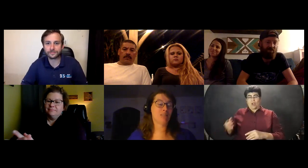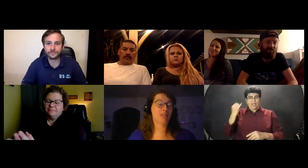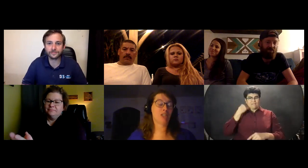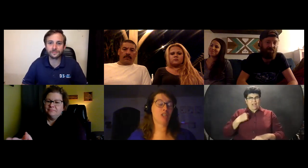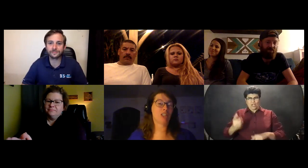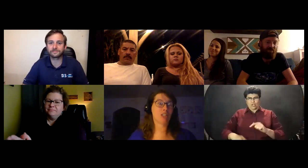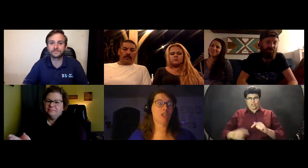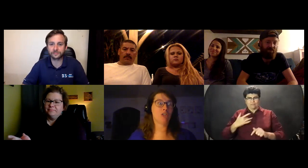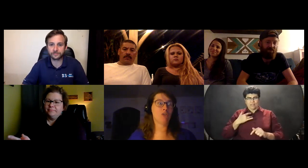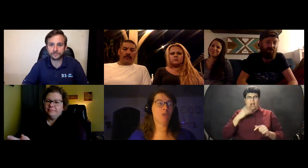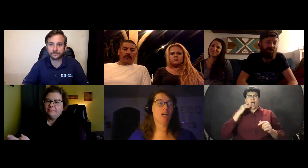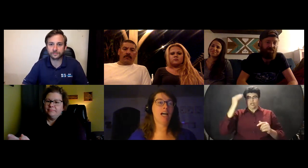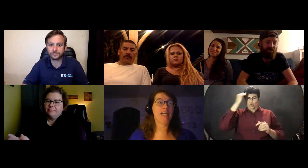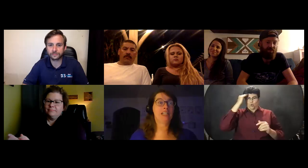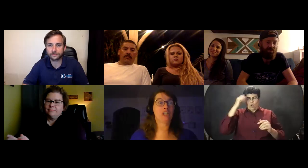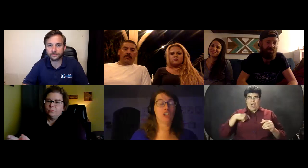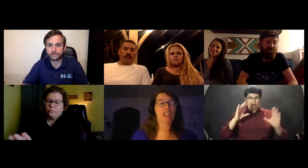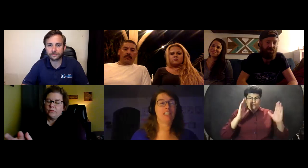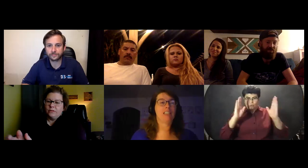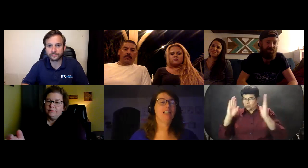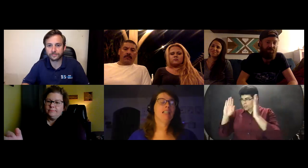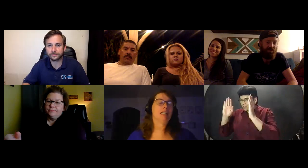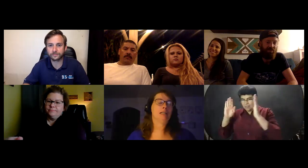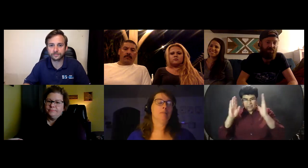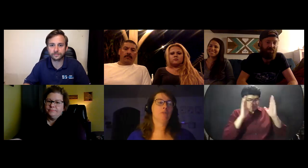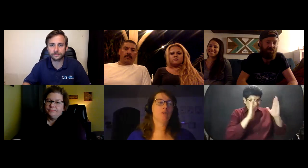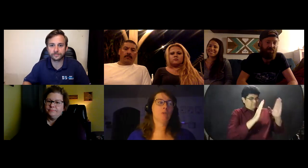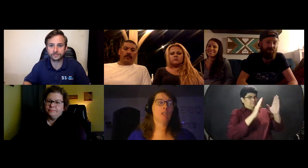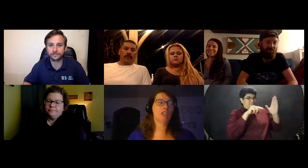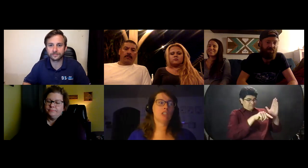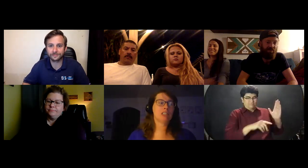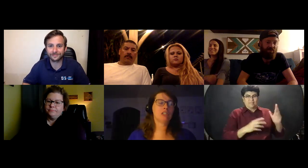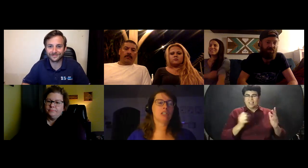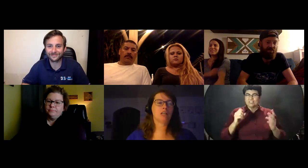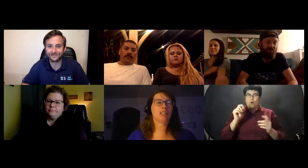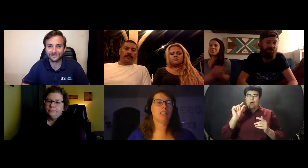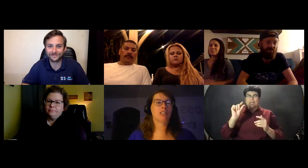shirt that i knew i needed to look so it's just the little